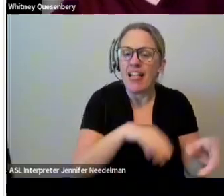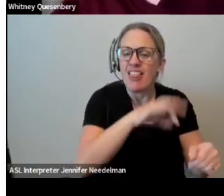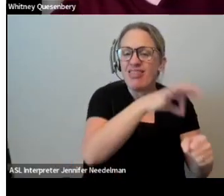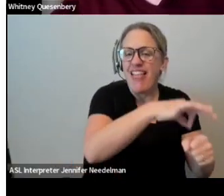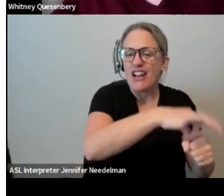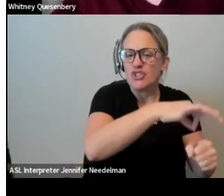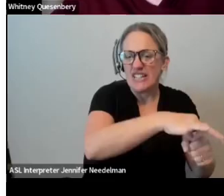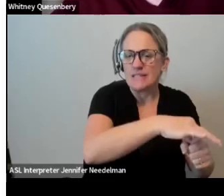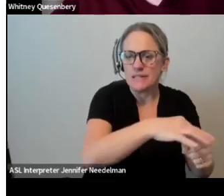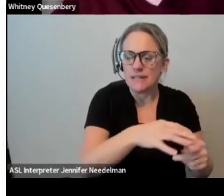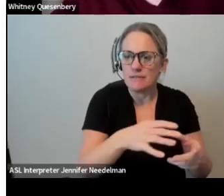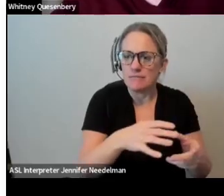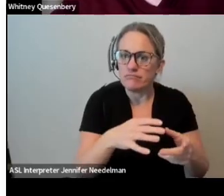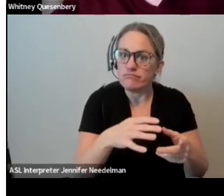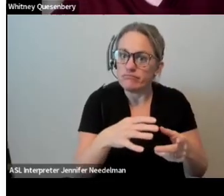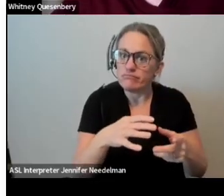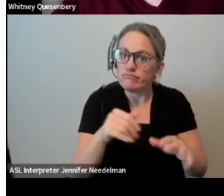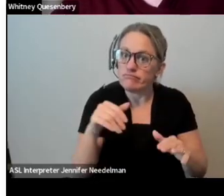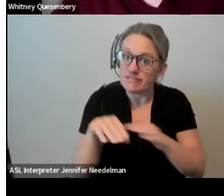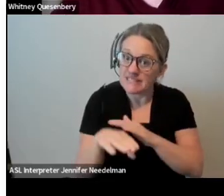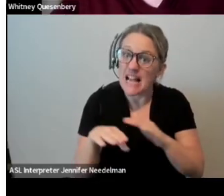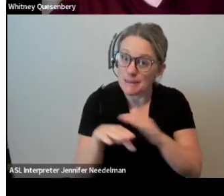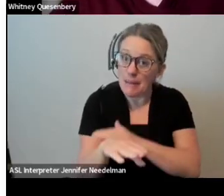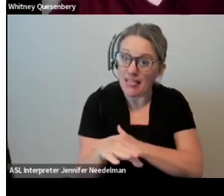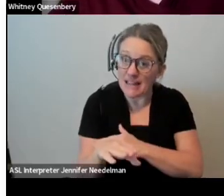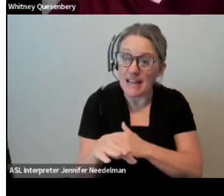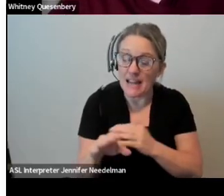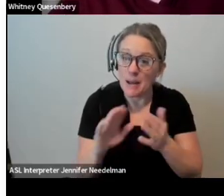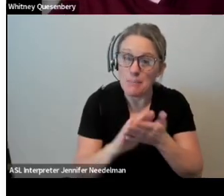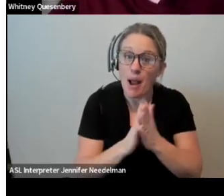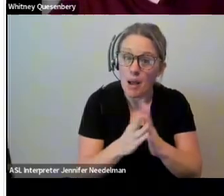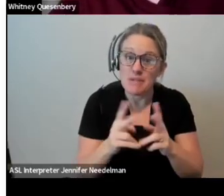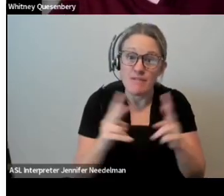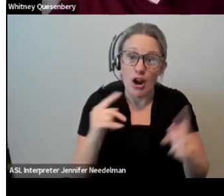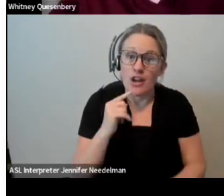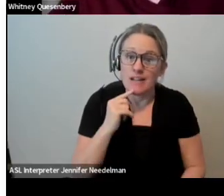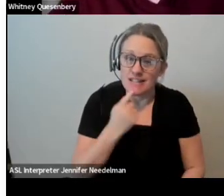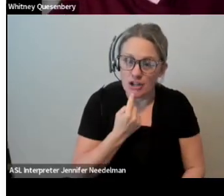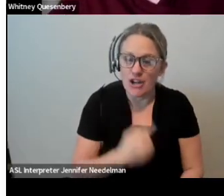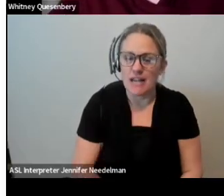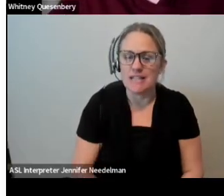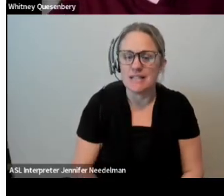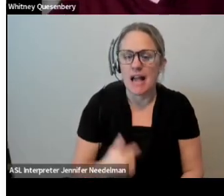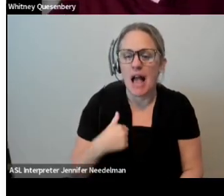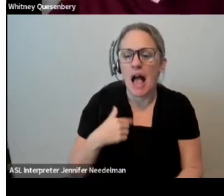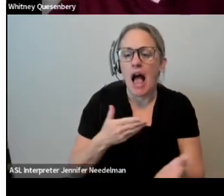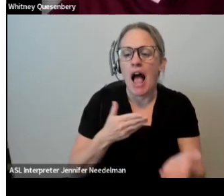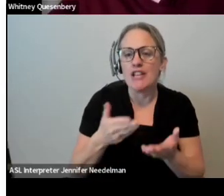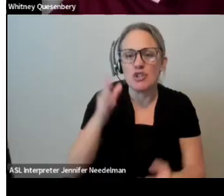where accessibility is taken quite seriously. I served on a federal advisory committee for usability